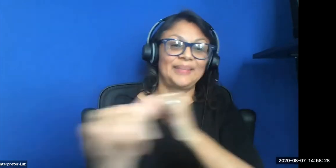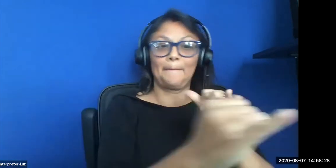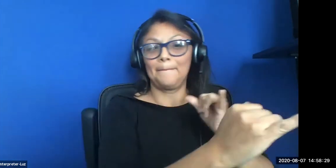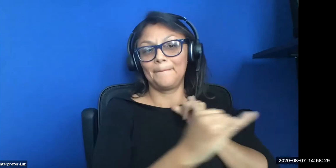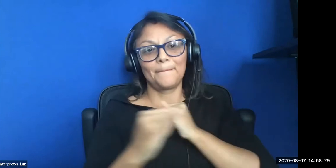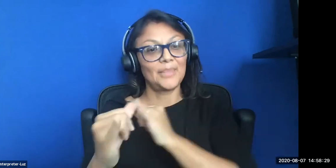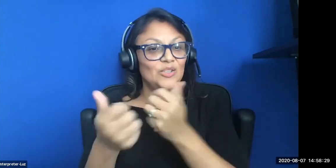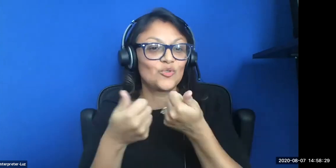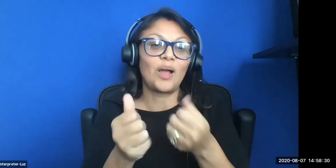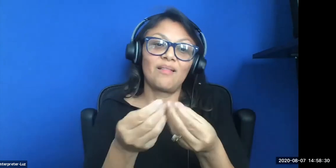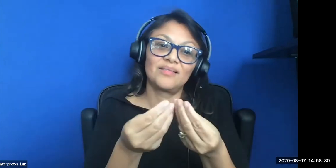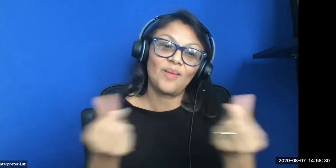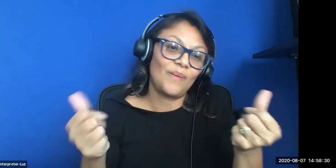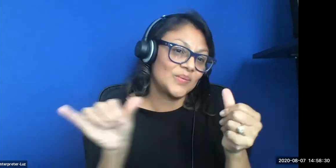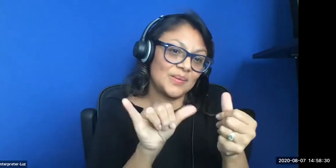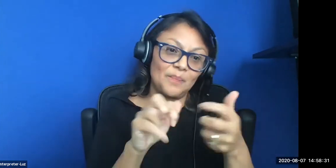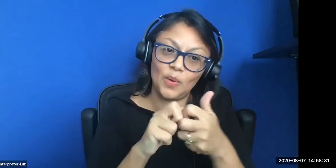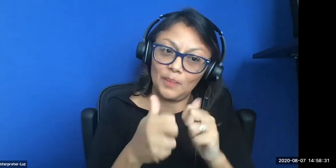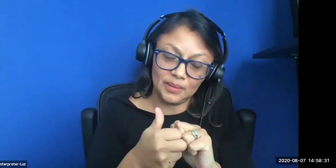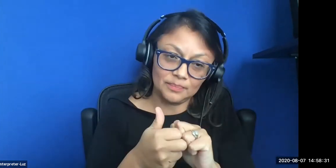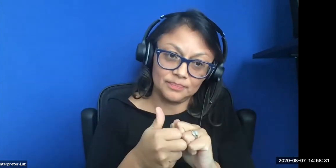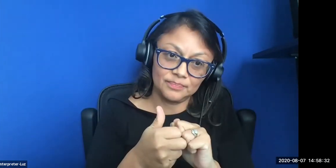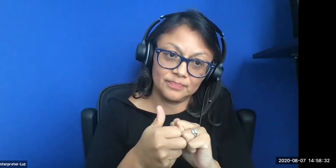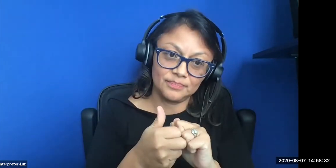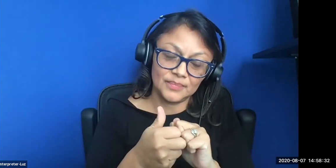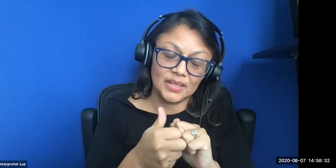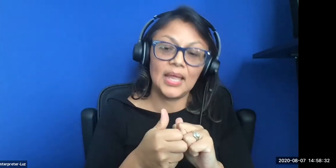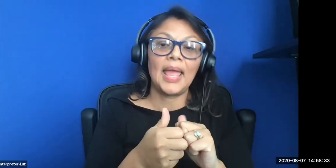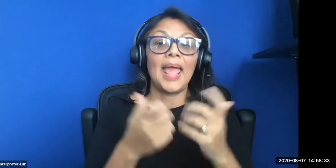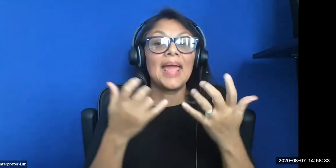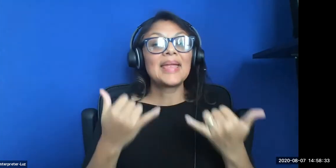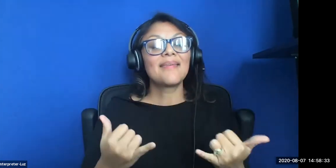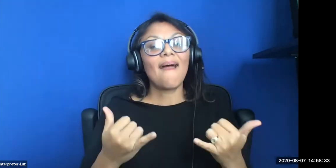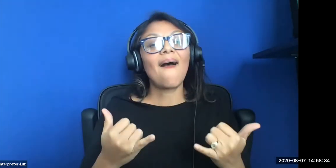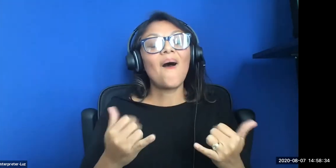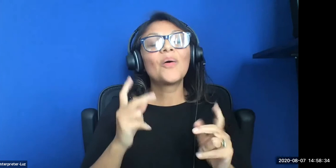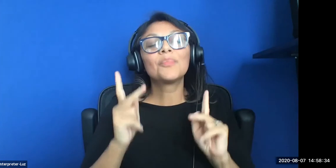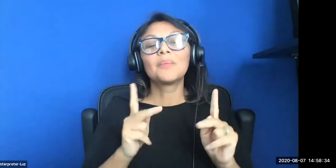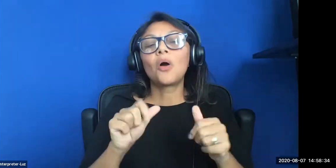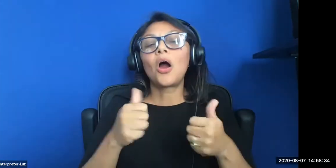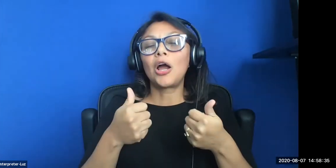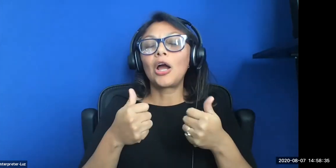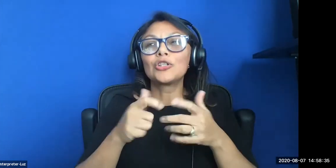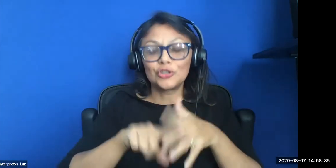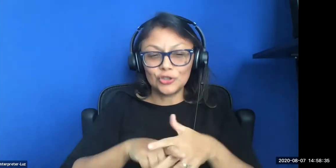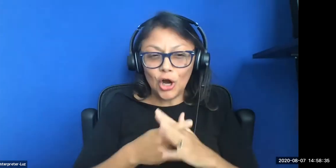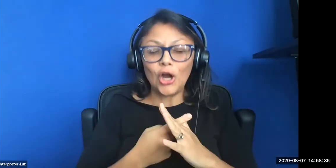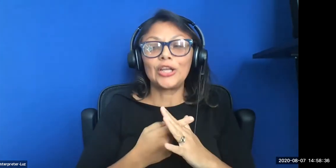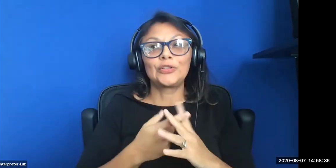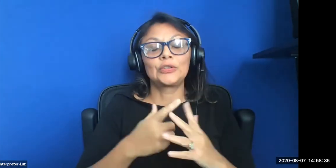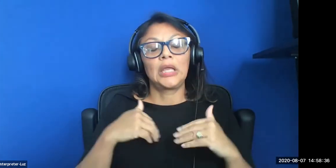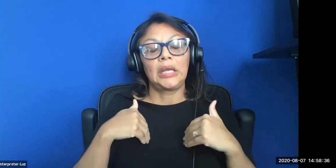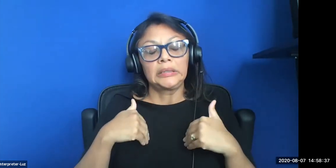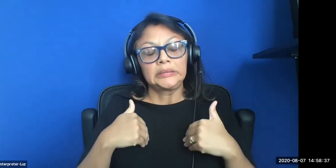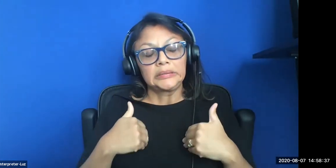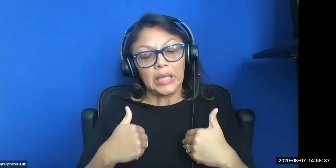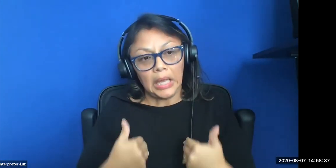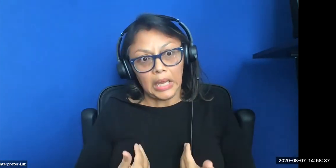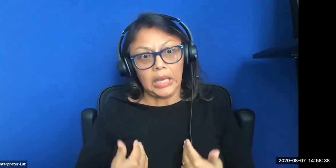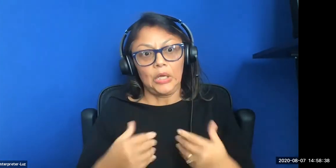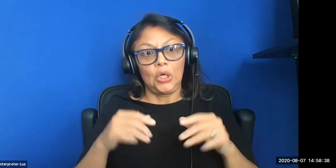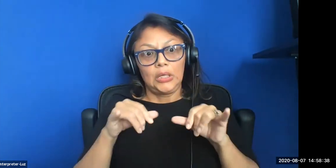Channelle Charest: It doesn't feel as comforting. I think as it did in the beginning, I think people are getting tired of this experience. People are worn down. There's a lot of exhaustion.